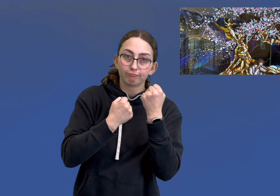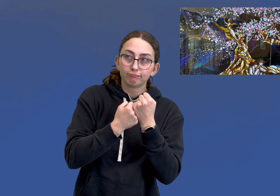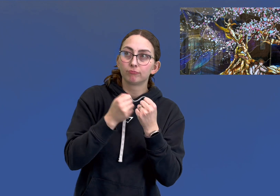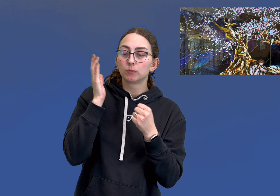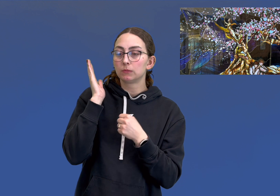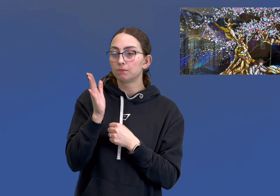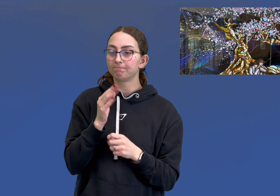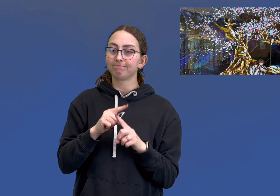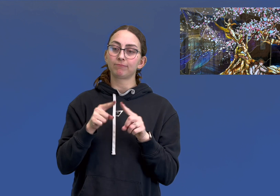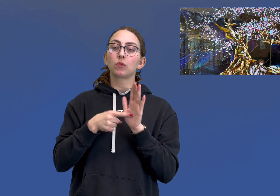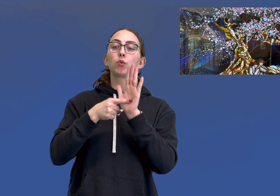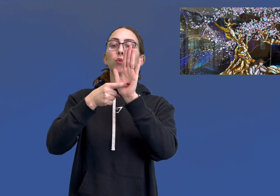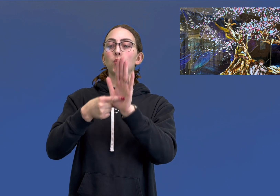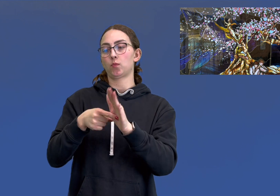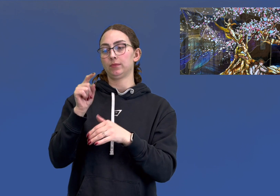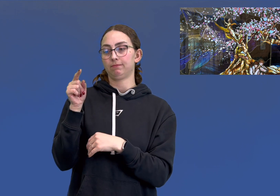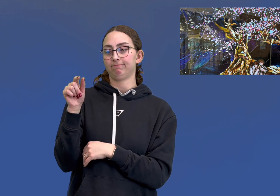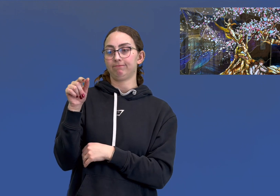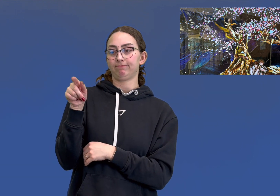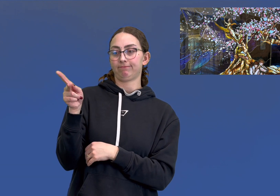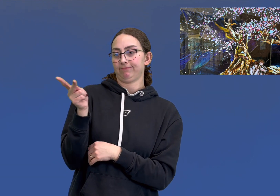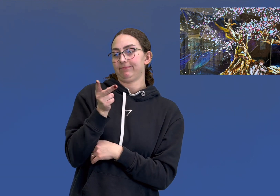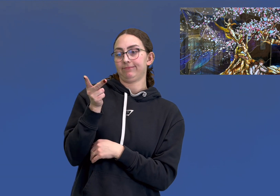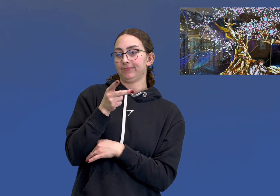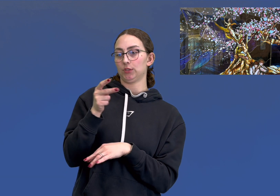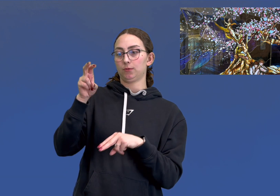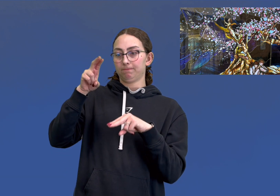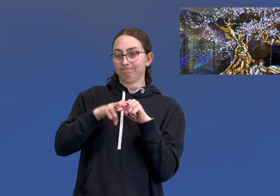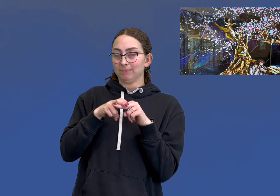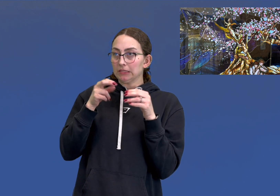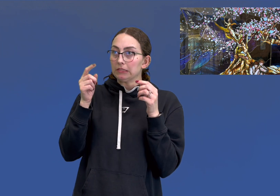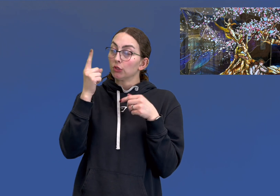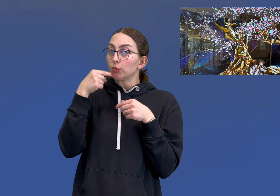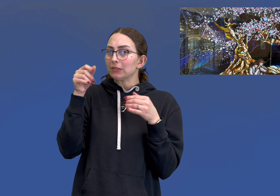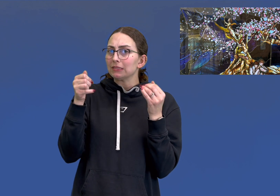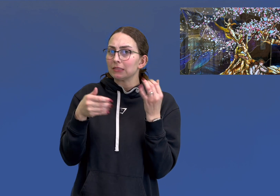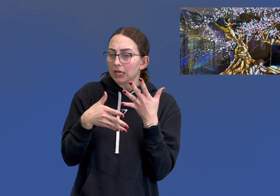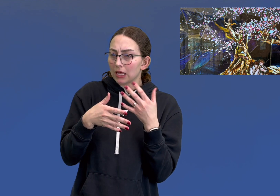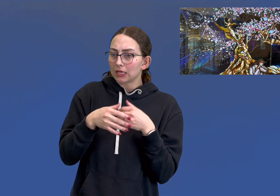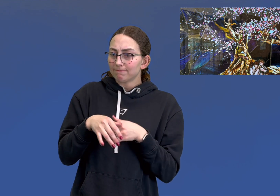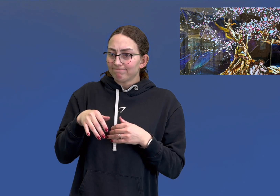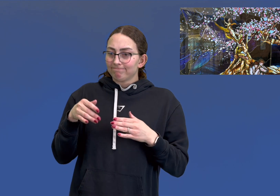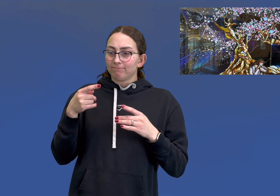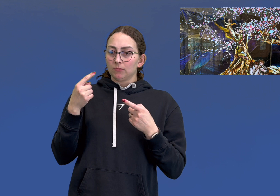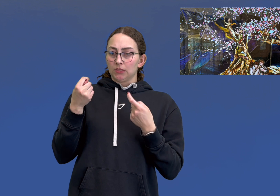who are supporting them. The image shows them sitting and appear scared